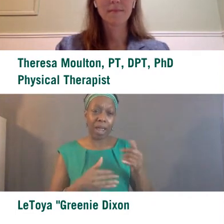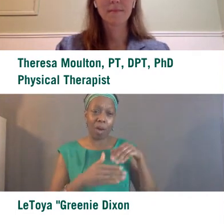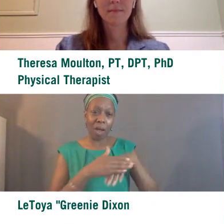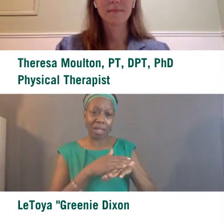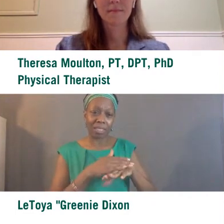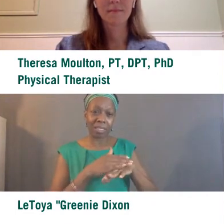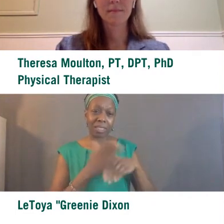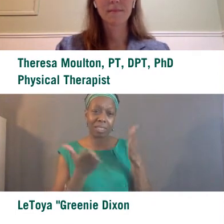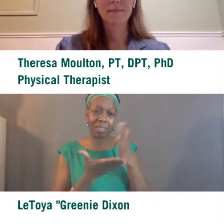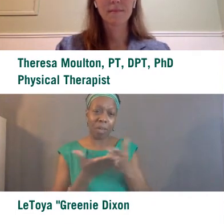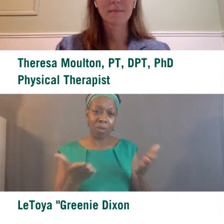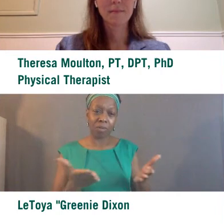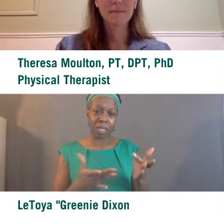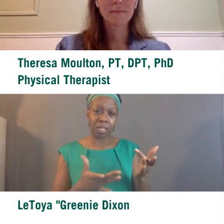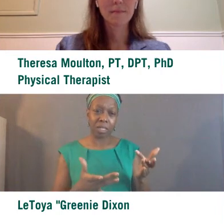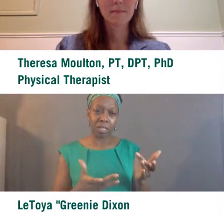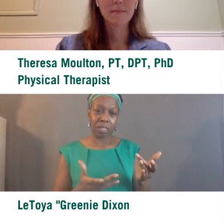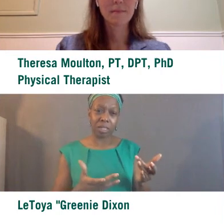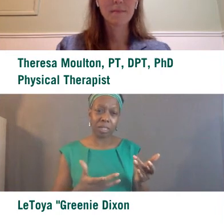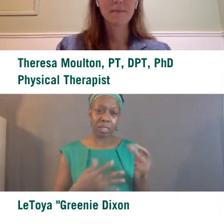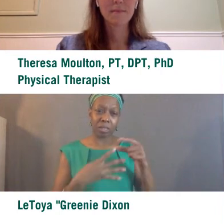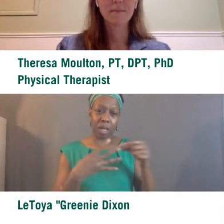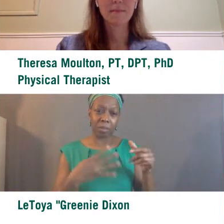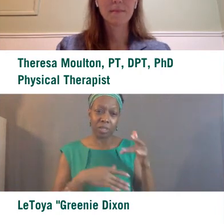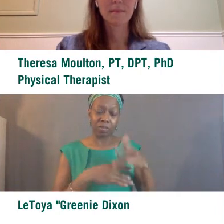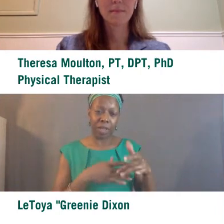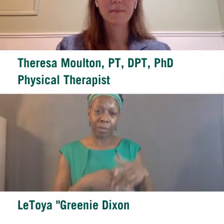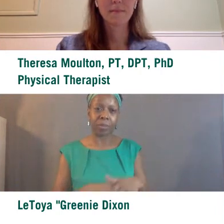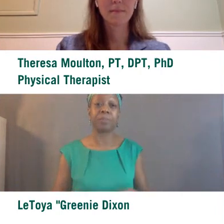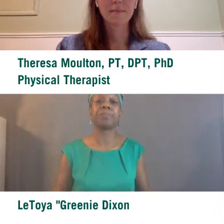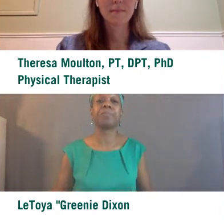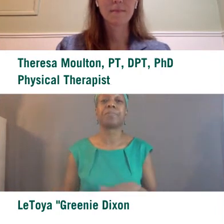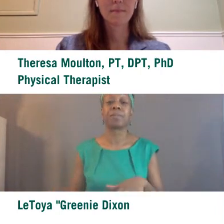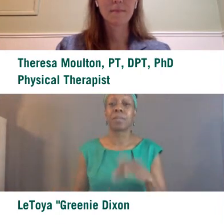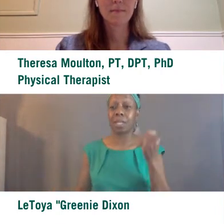Yeah, so if you are in the city or near the city.